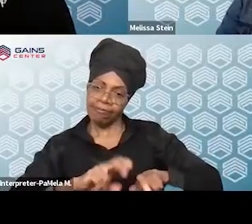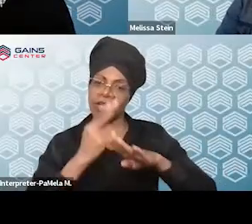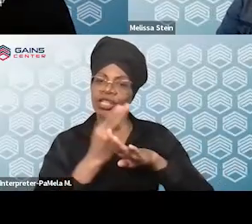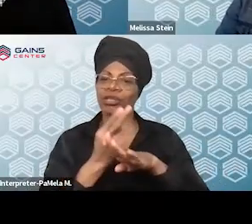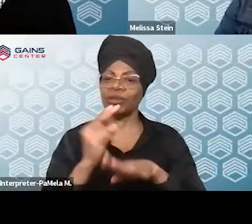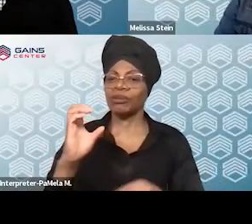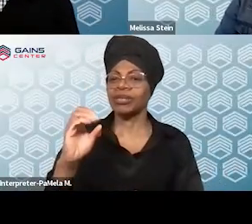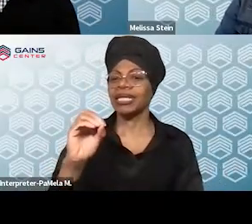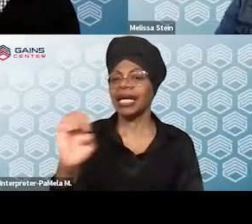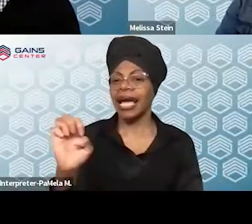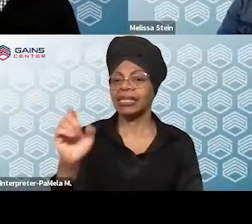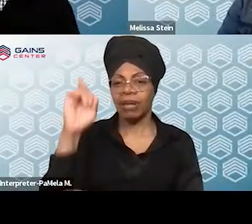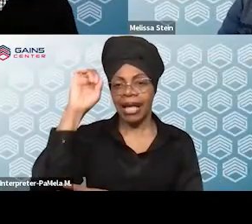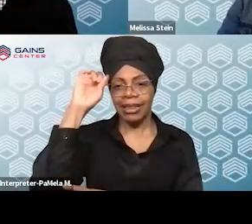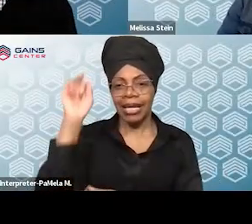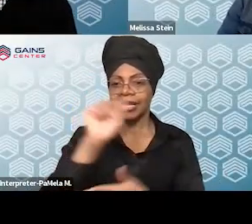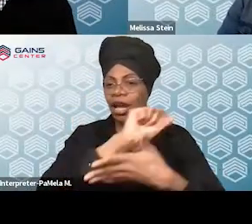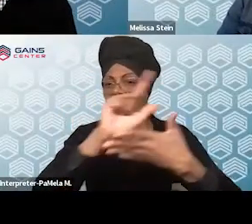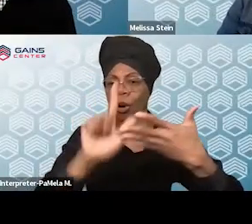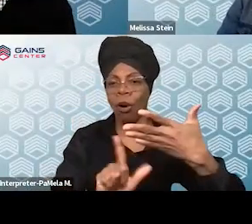But I think those are all great tools